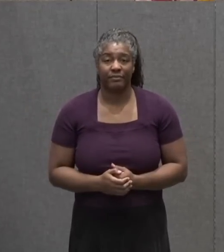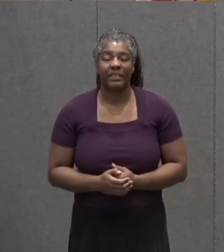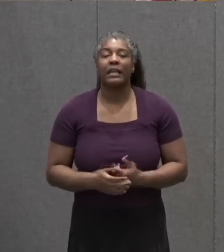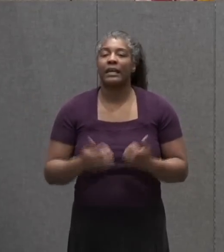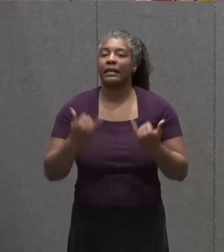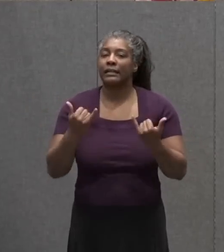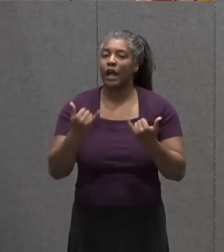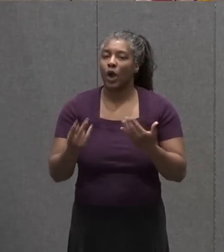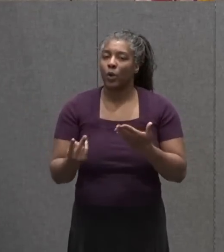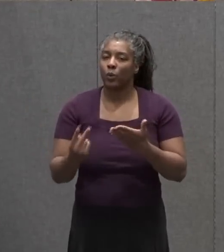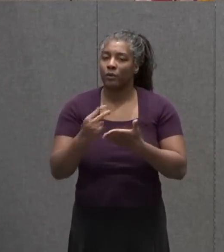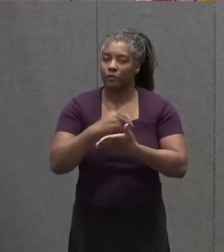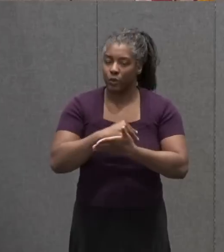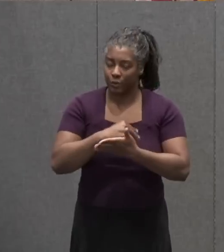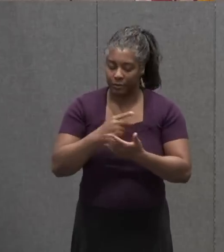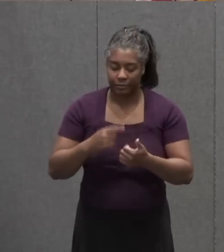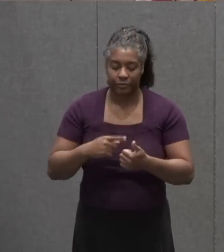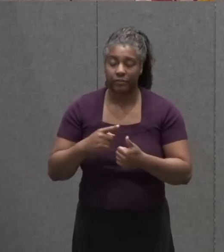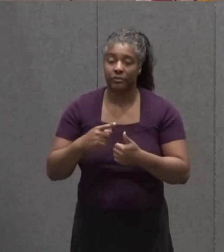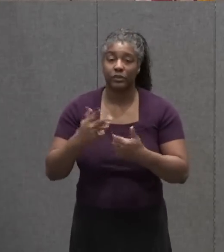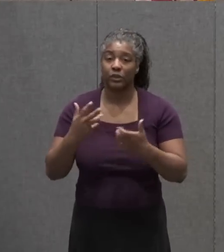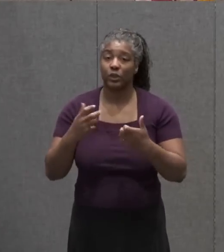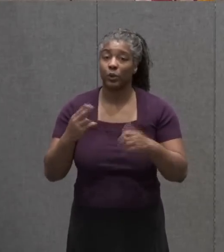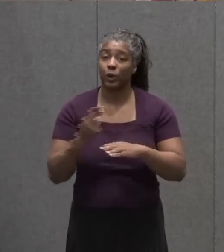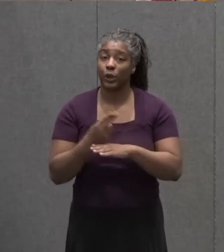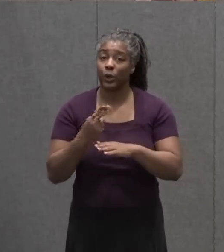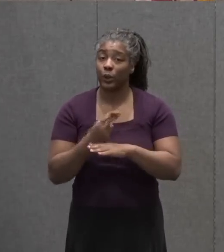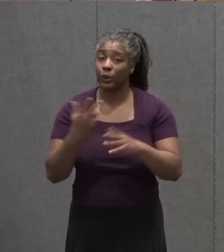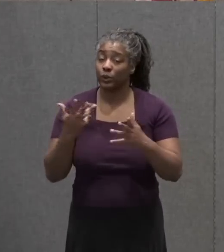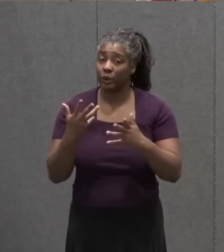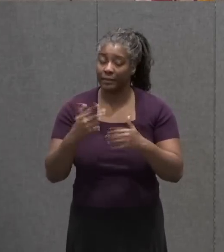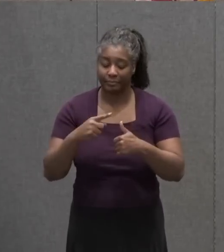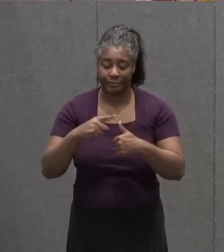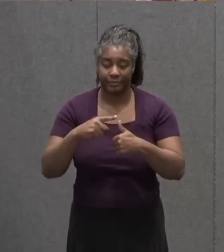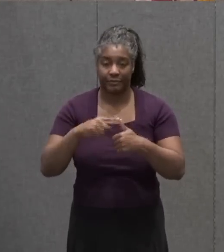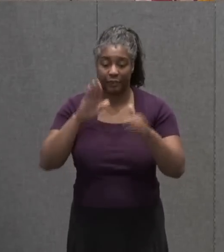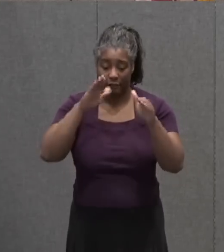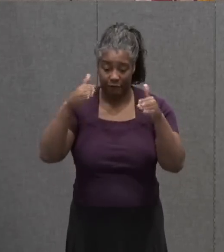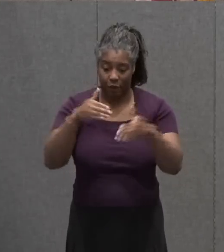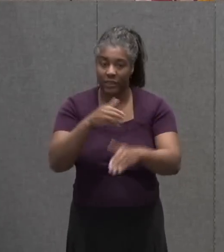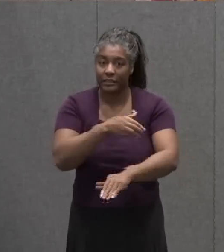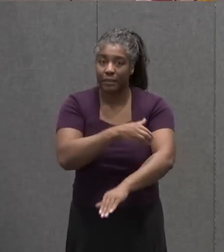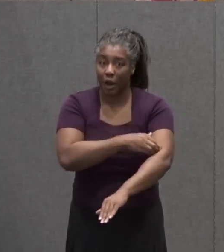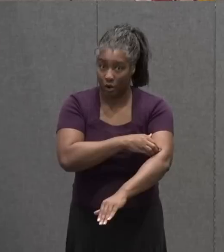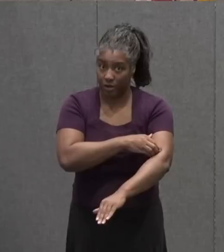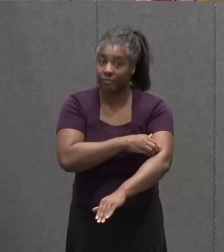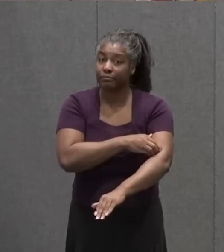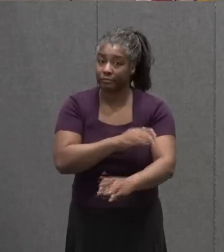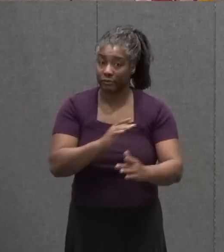We want to use our focus power even when we're on the internet or online.